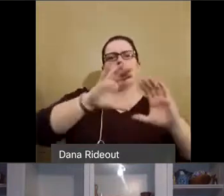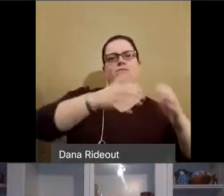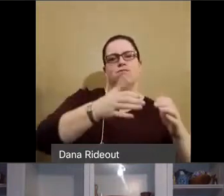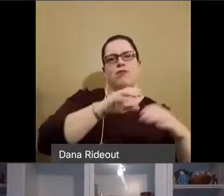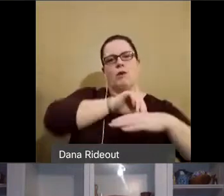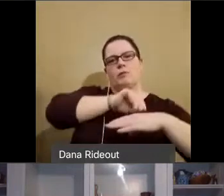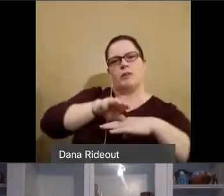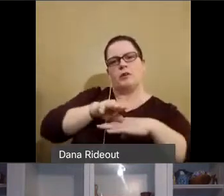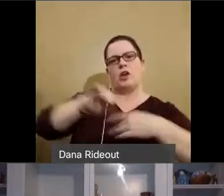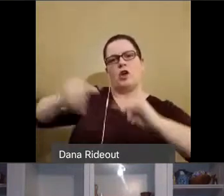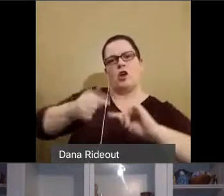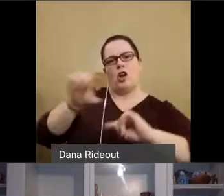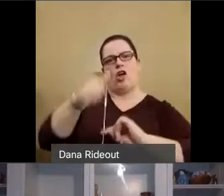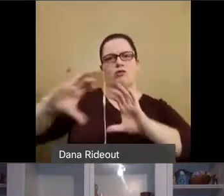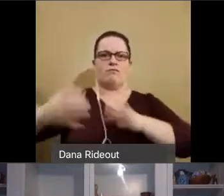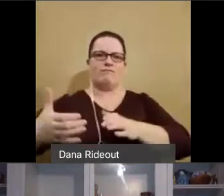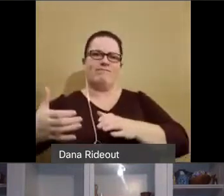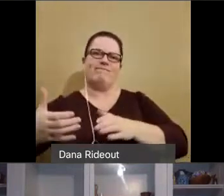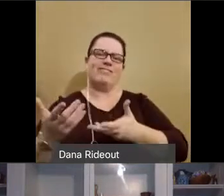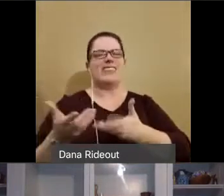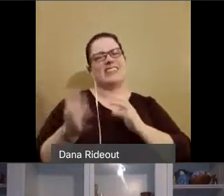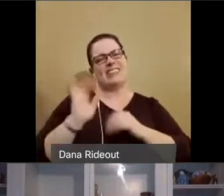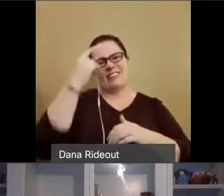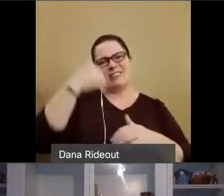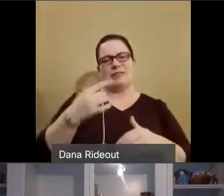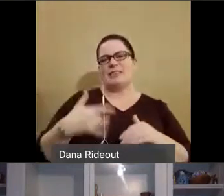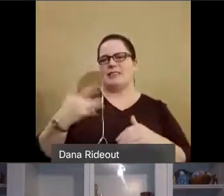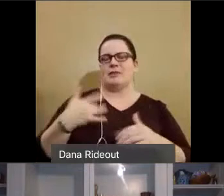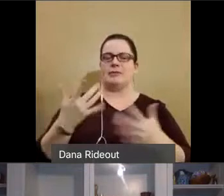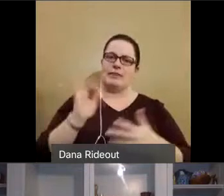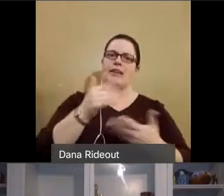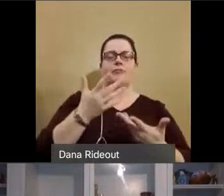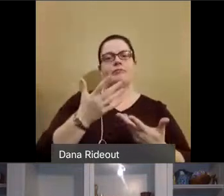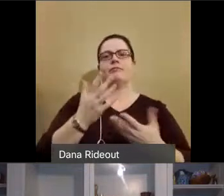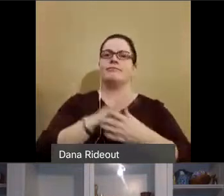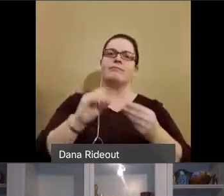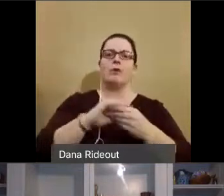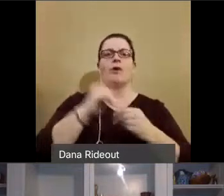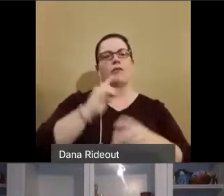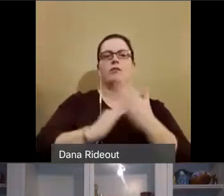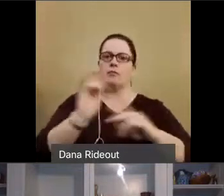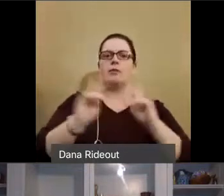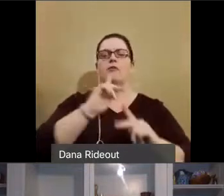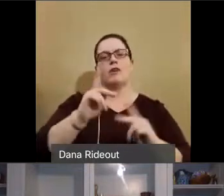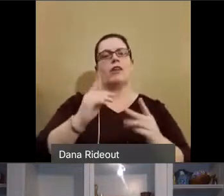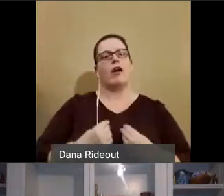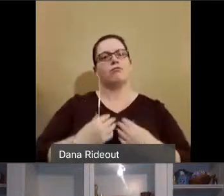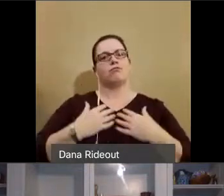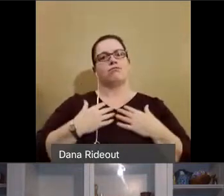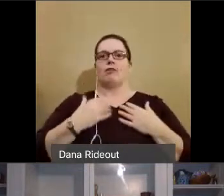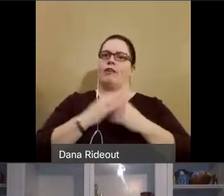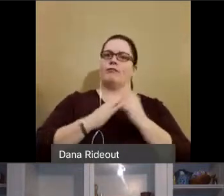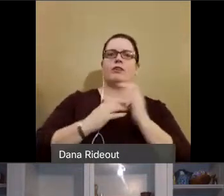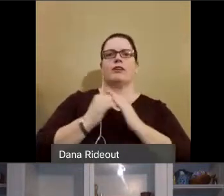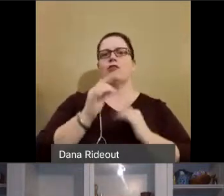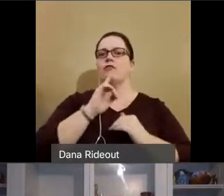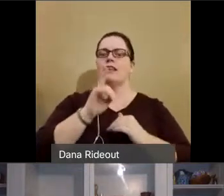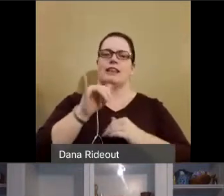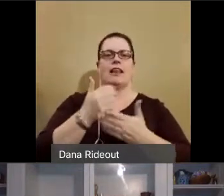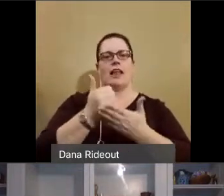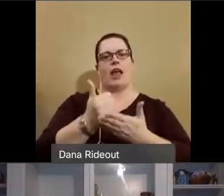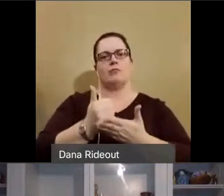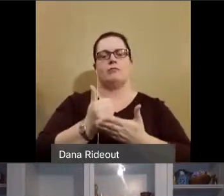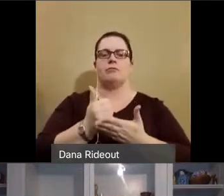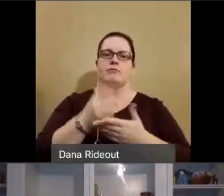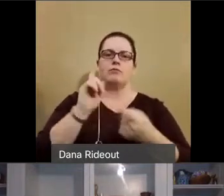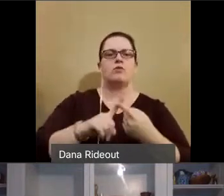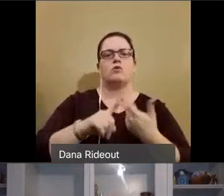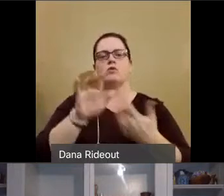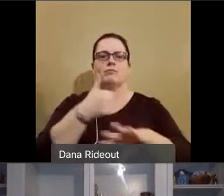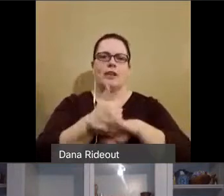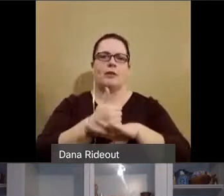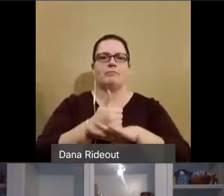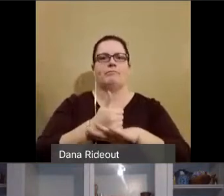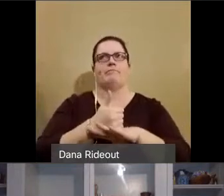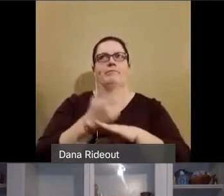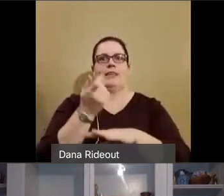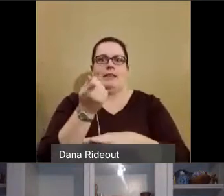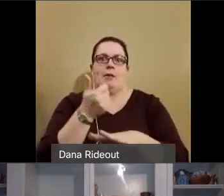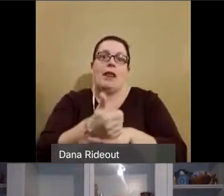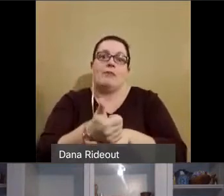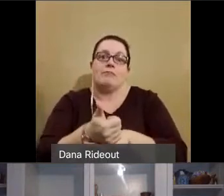This the move to resilience is comforting to folks because it's able to sort of locate a portion blame. And I was just looking also at the.